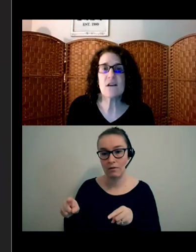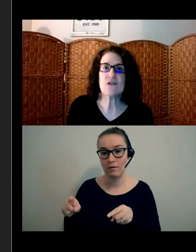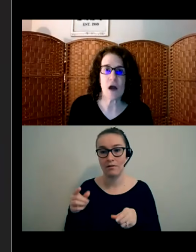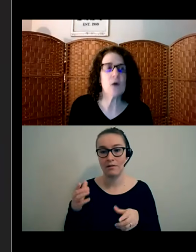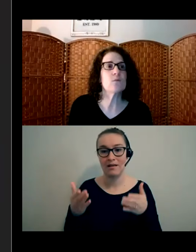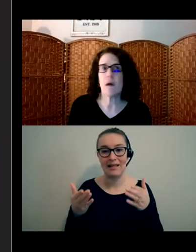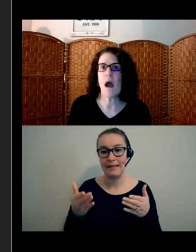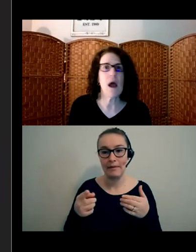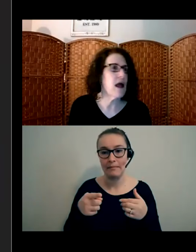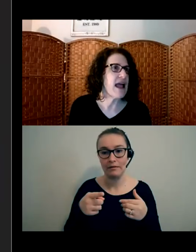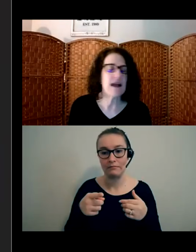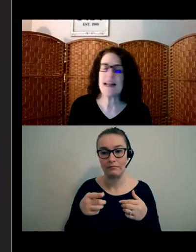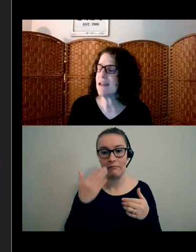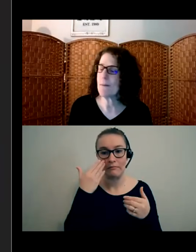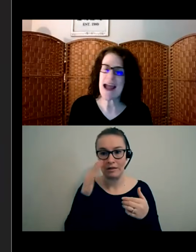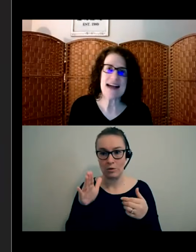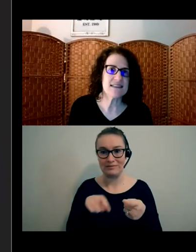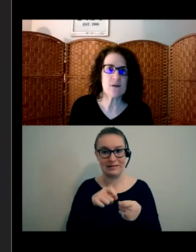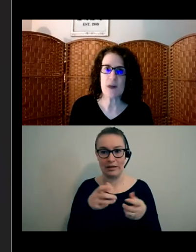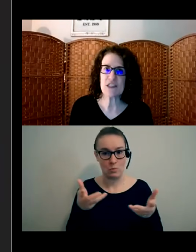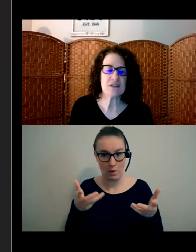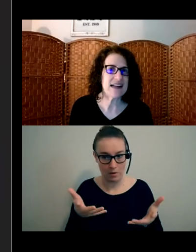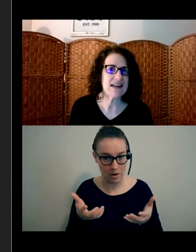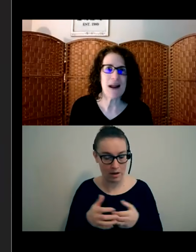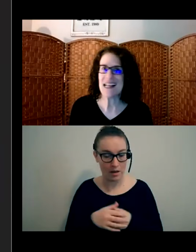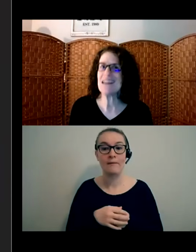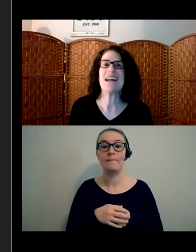So, anytime I ask this question to anybody